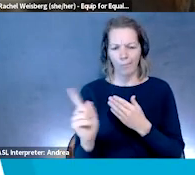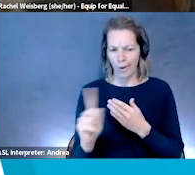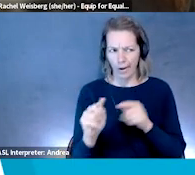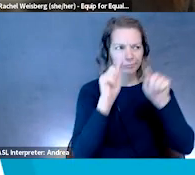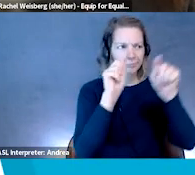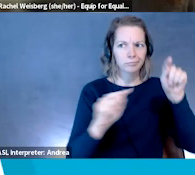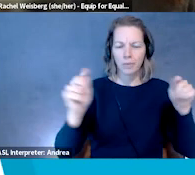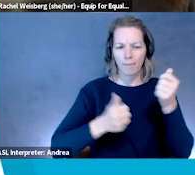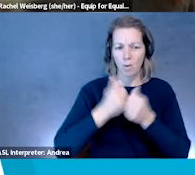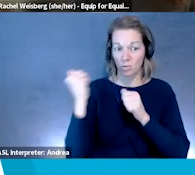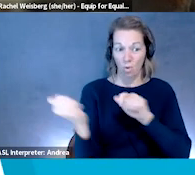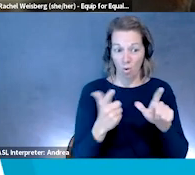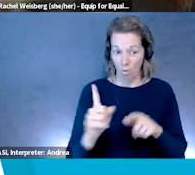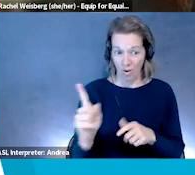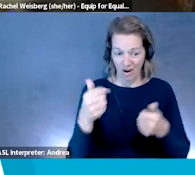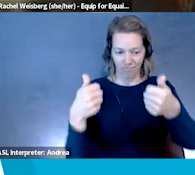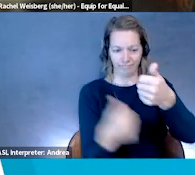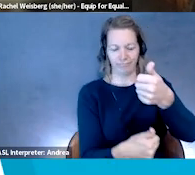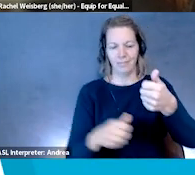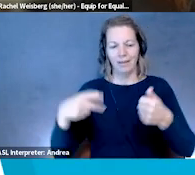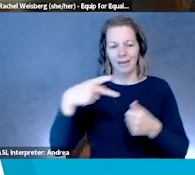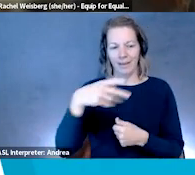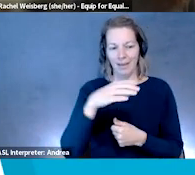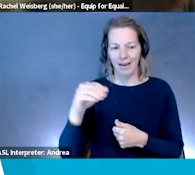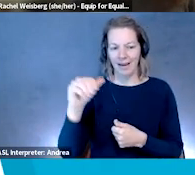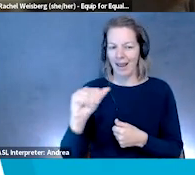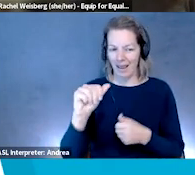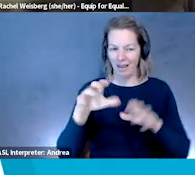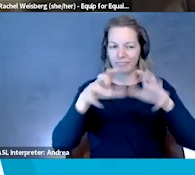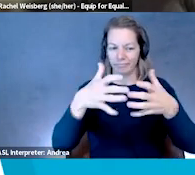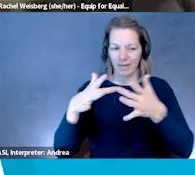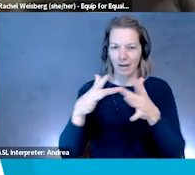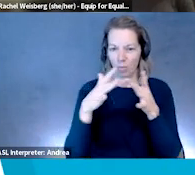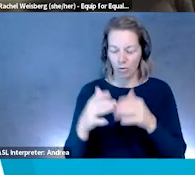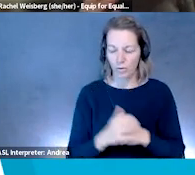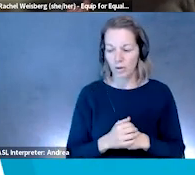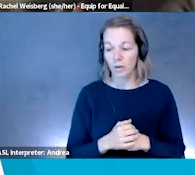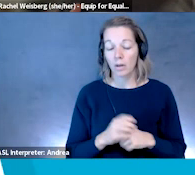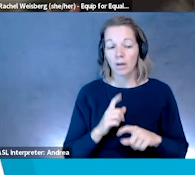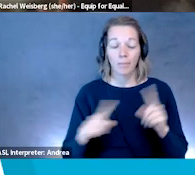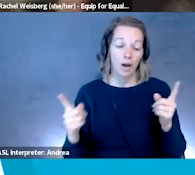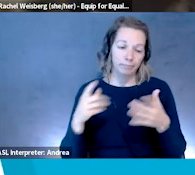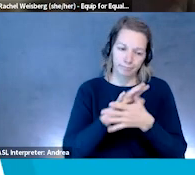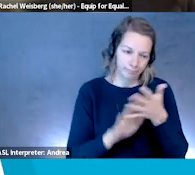AMERICANS WITH DIABILITIES ACT. ACROSS THE COUNTRY, IF YOU LOOK AT WHERE THE CAP